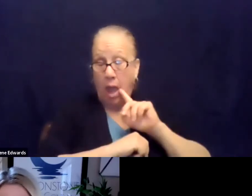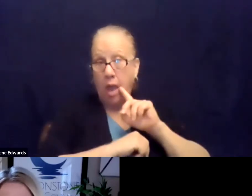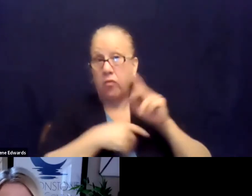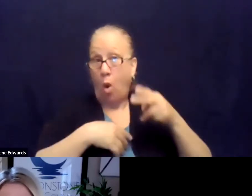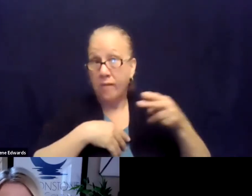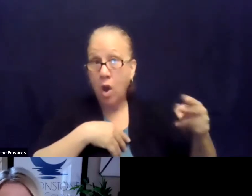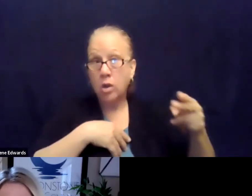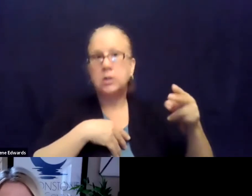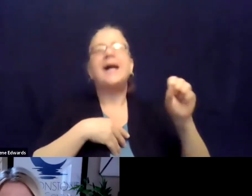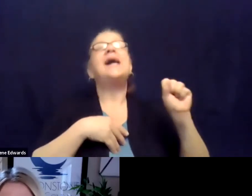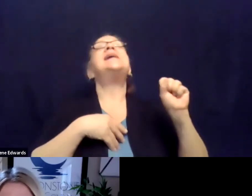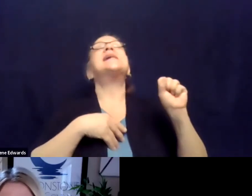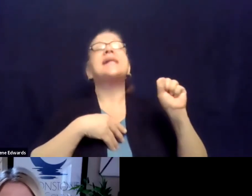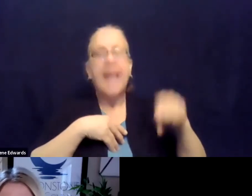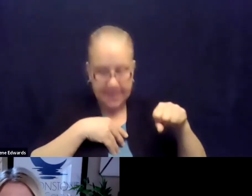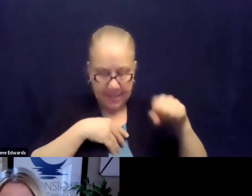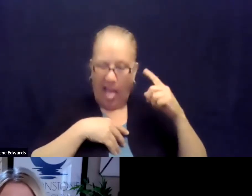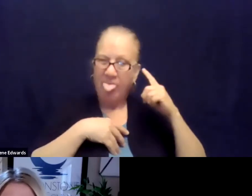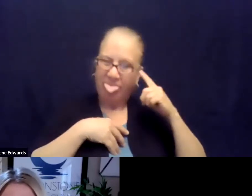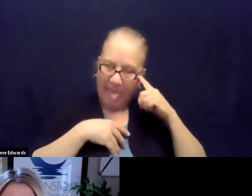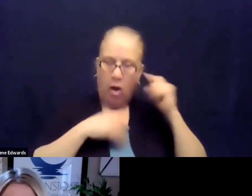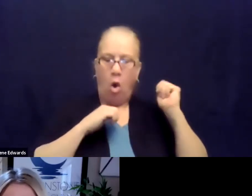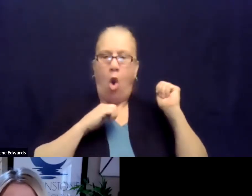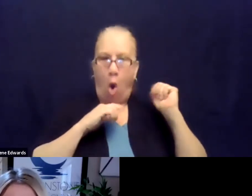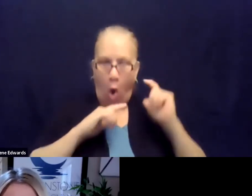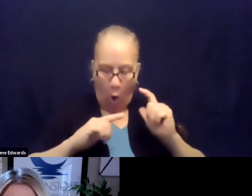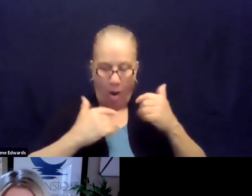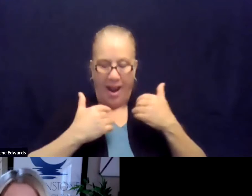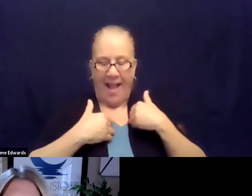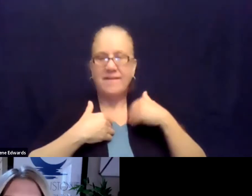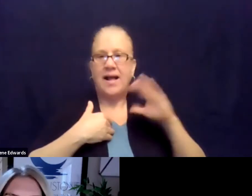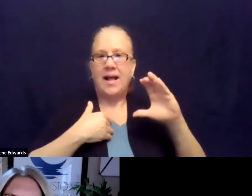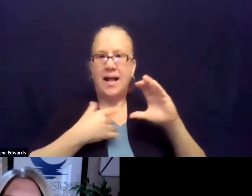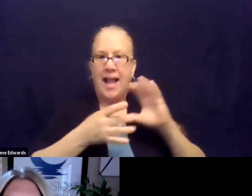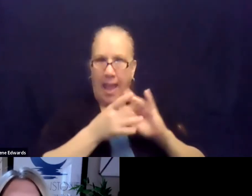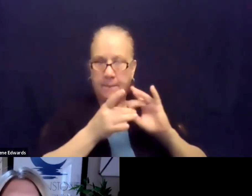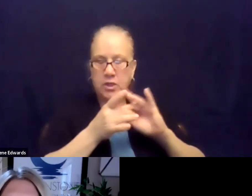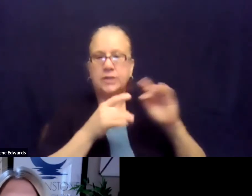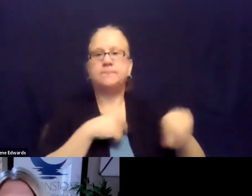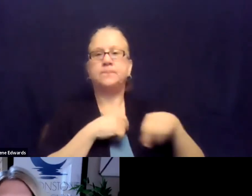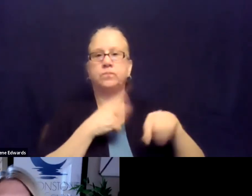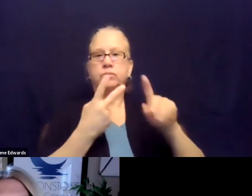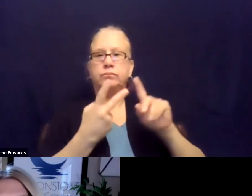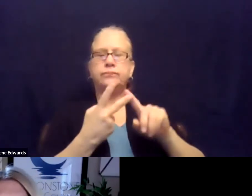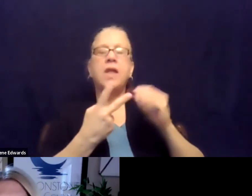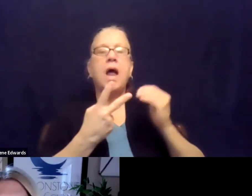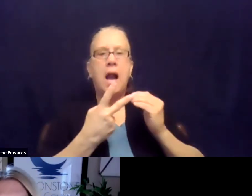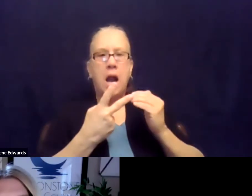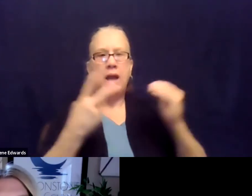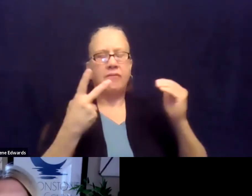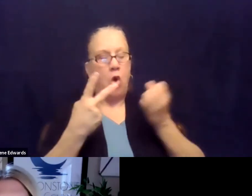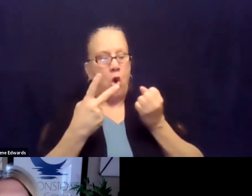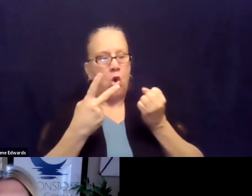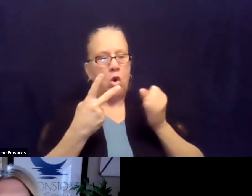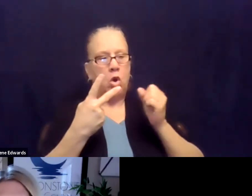may be a transcript, separately, for some. -- What level of ArtSafe plans to organizations